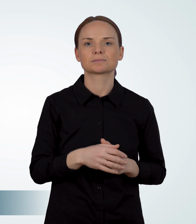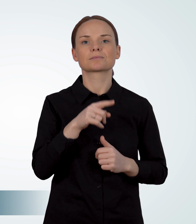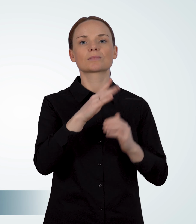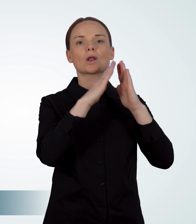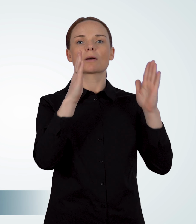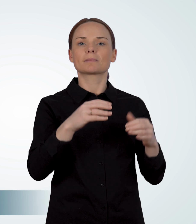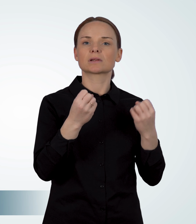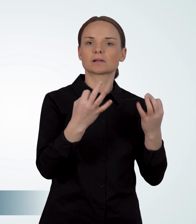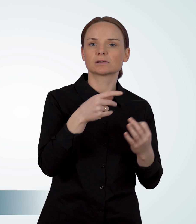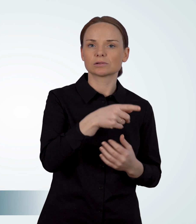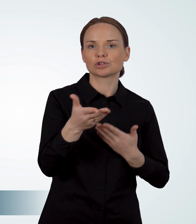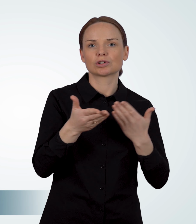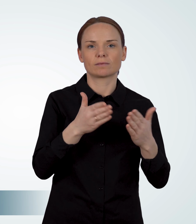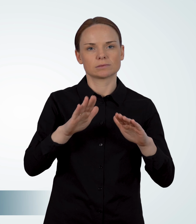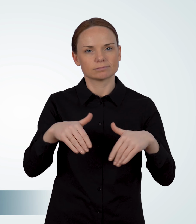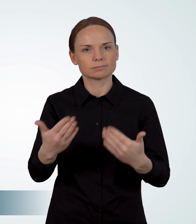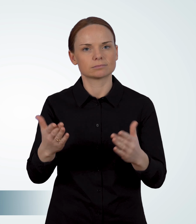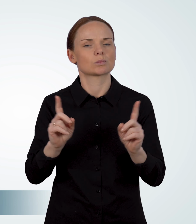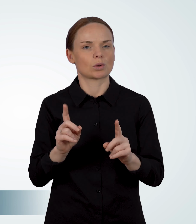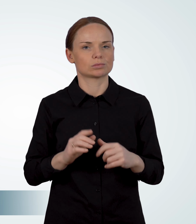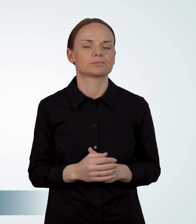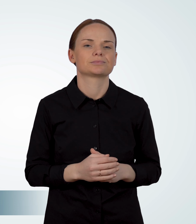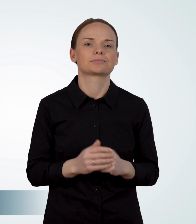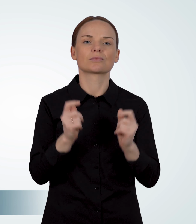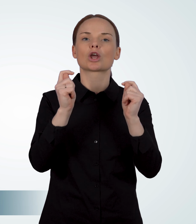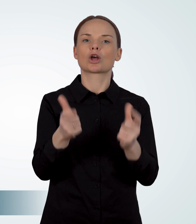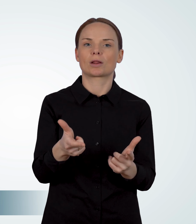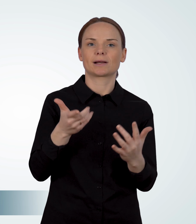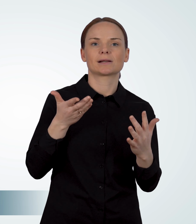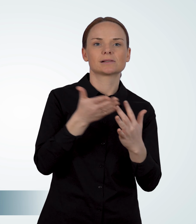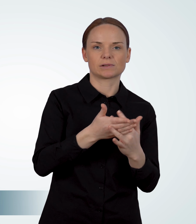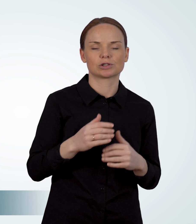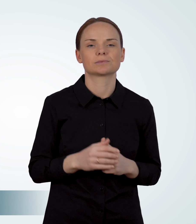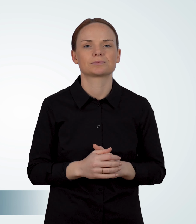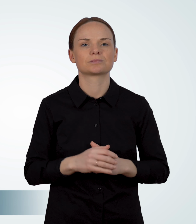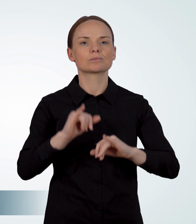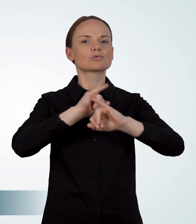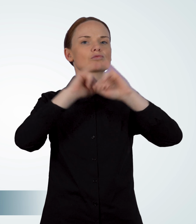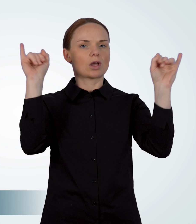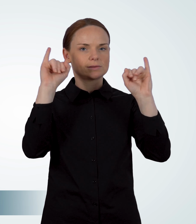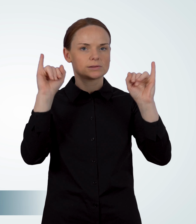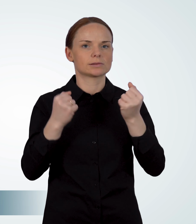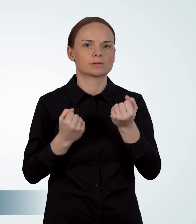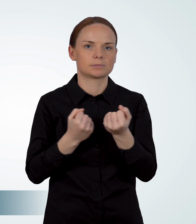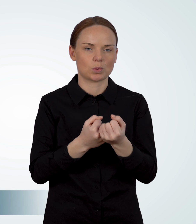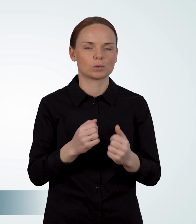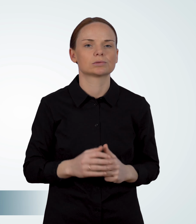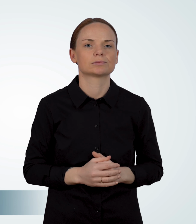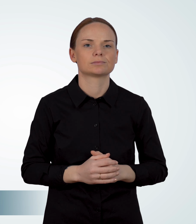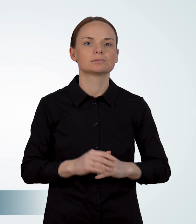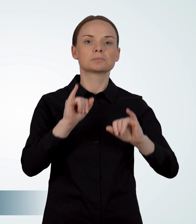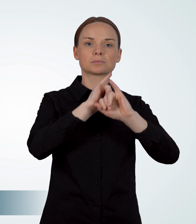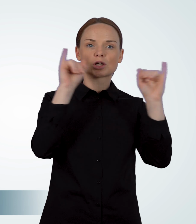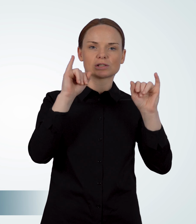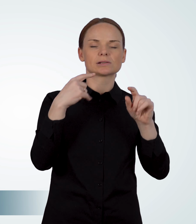Specialist homelessness services provide: • early intervention • crisis support • emergency and